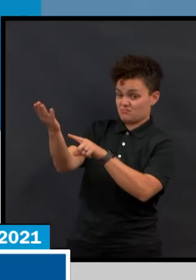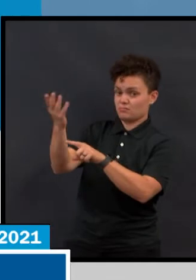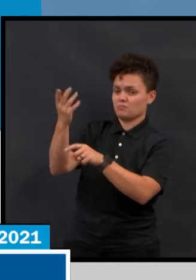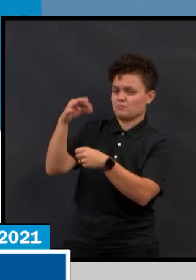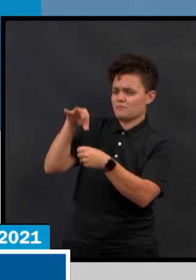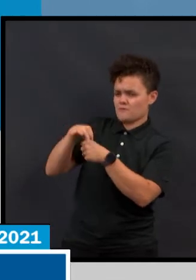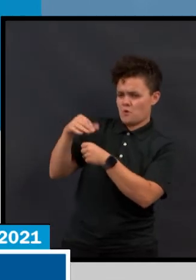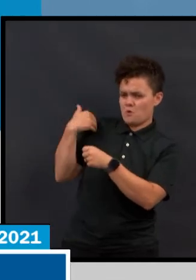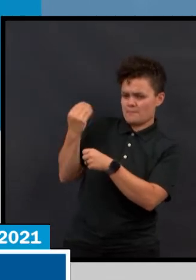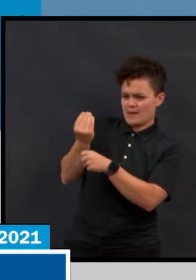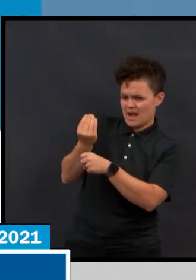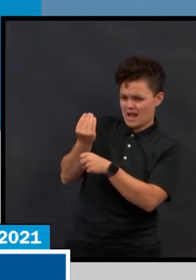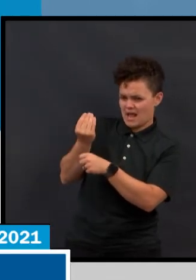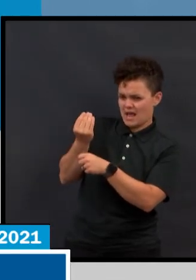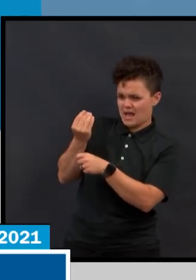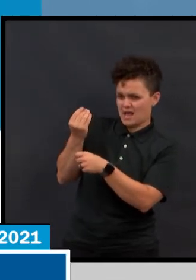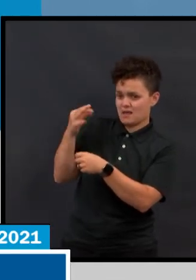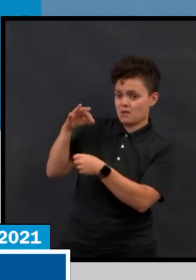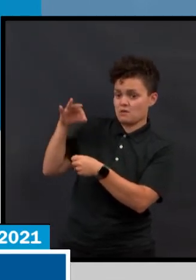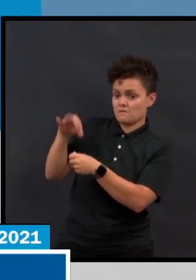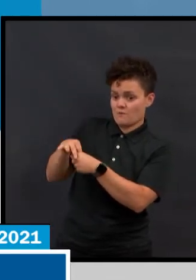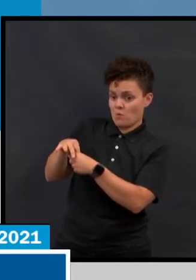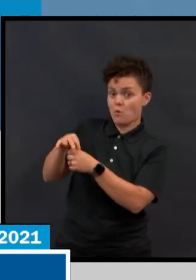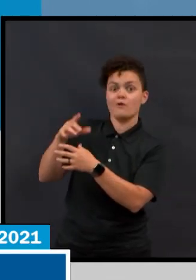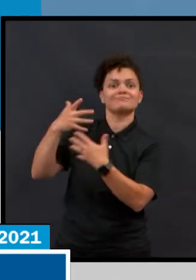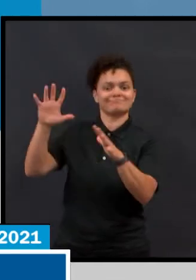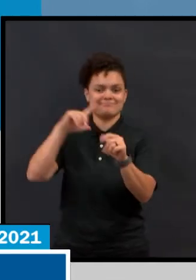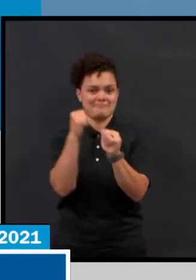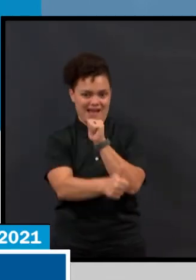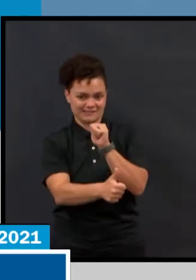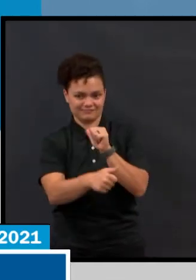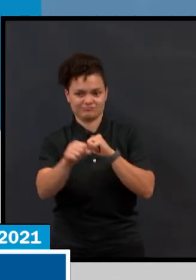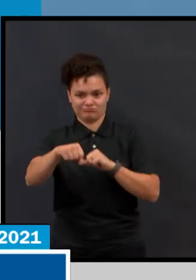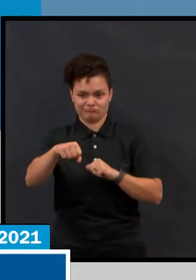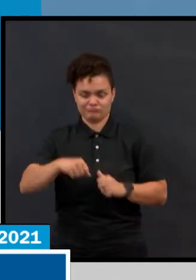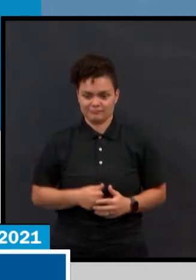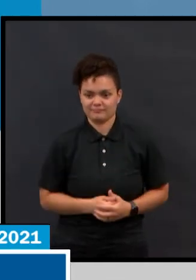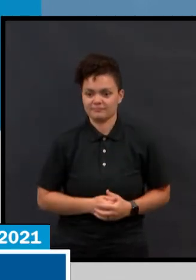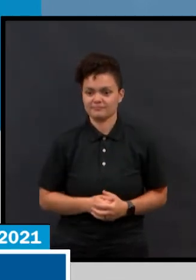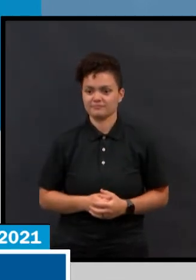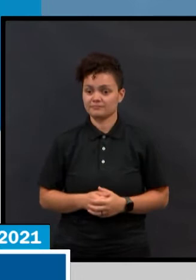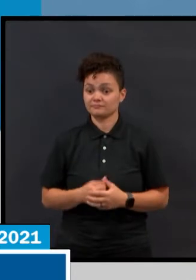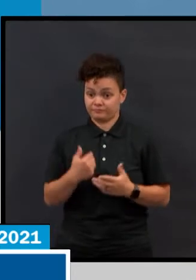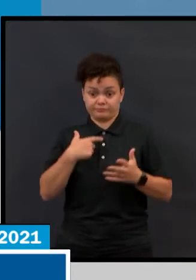council for that and we encourage everyone to take the time to read and to understand what this bomb